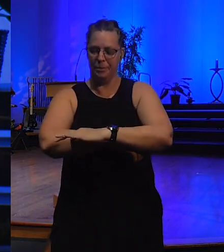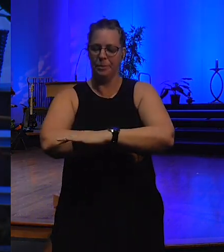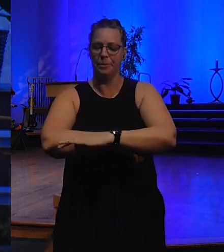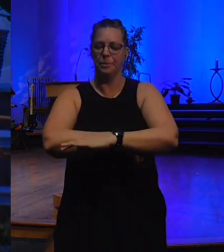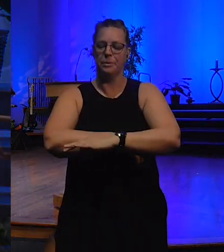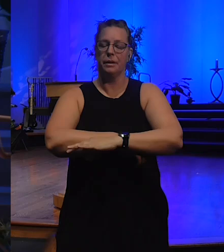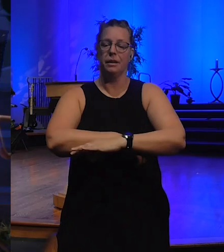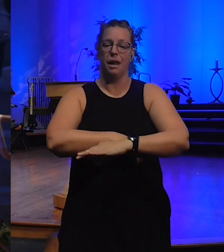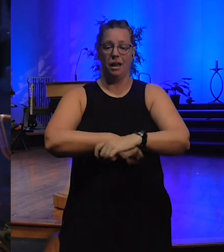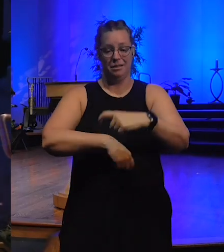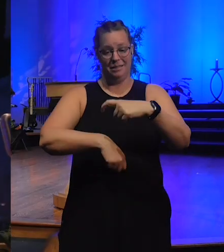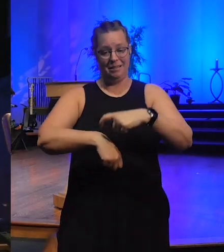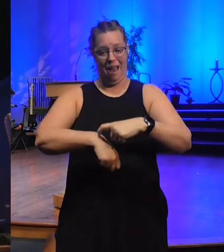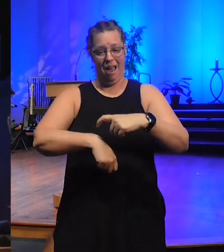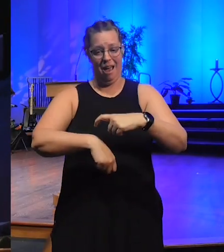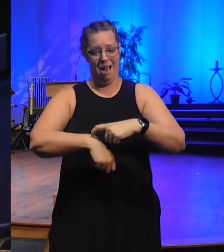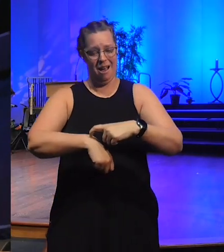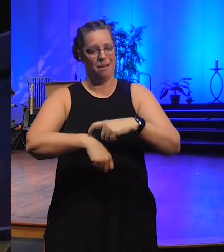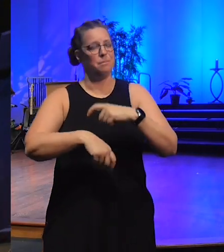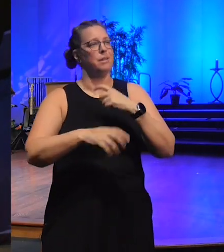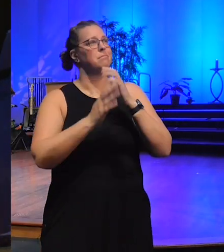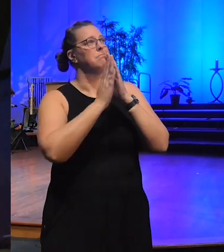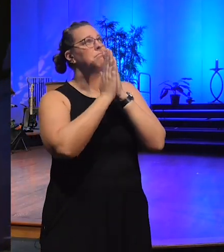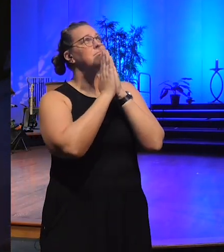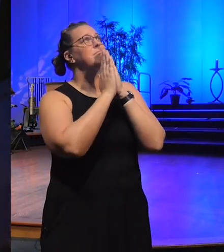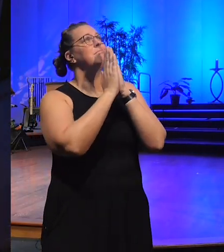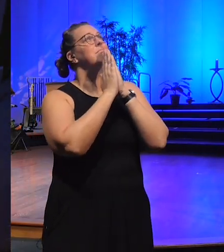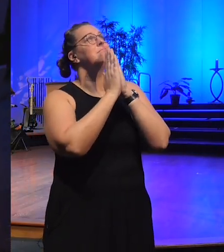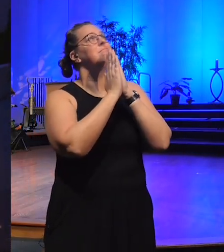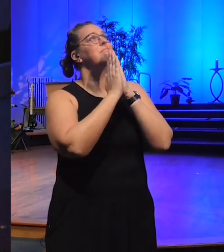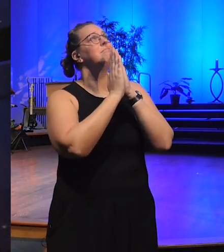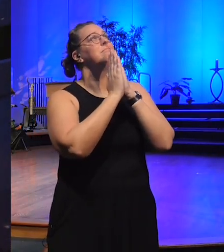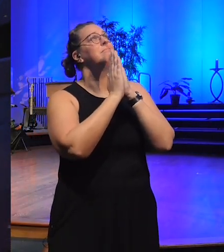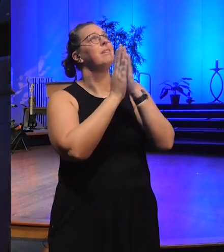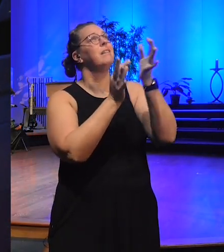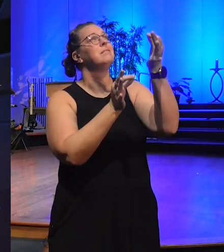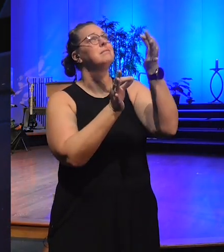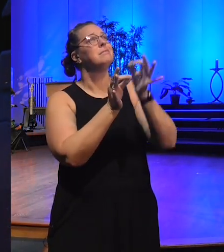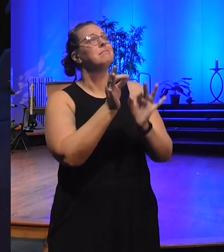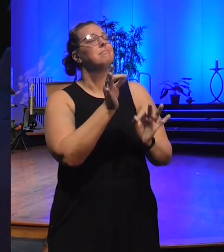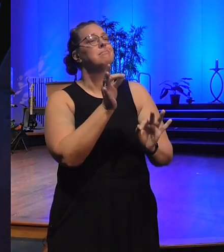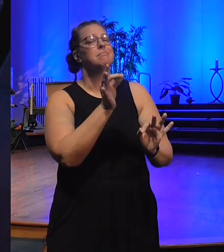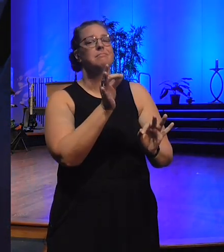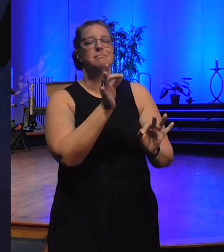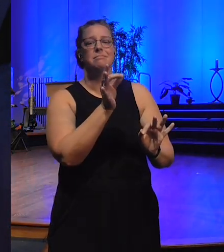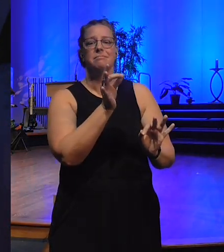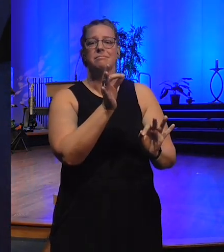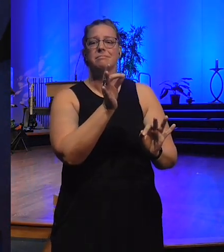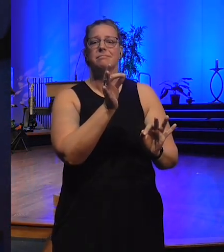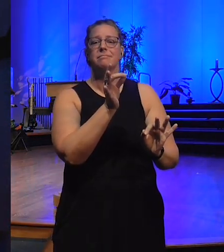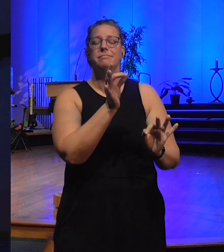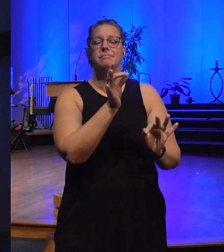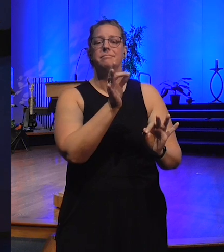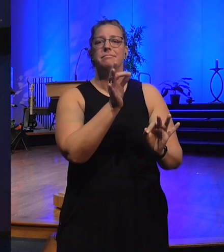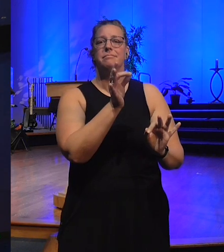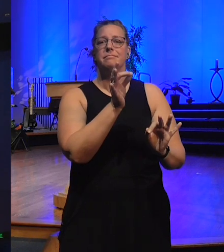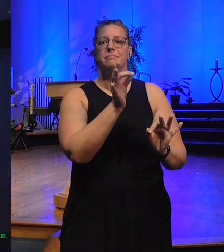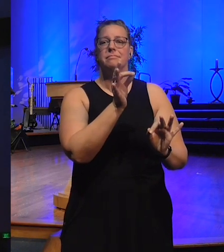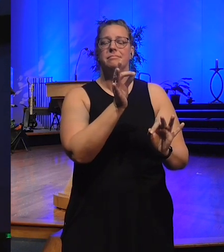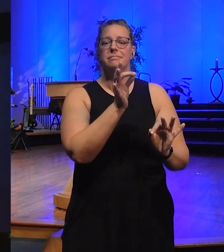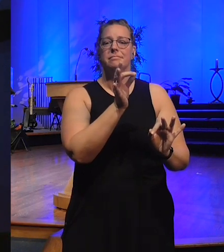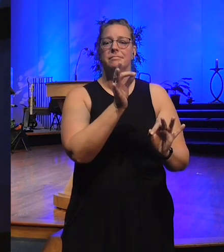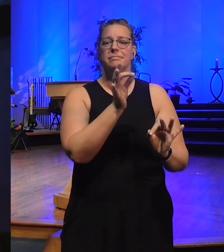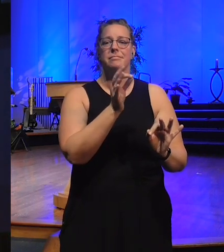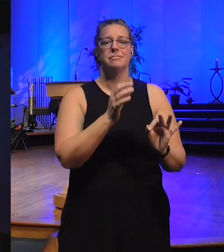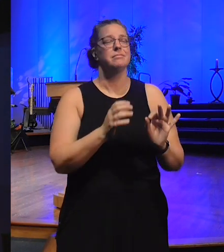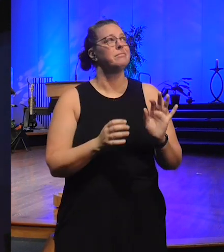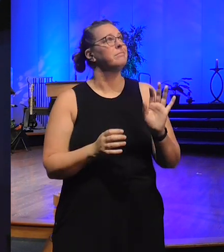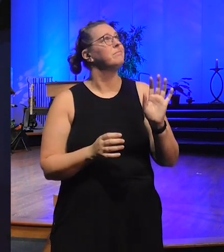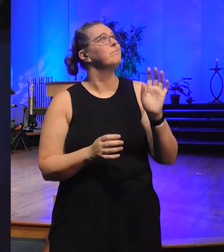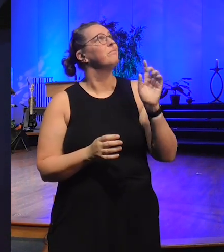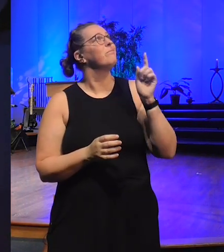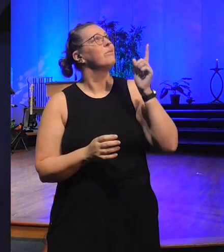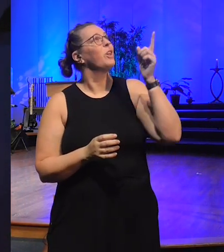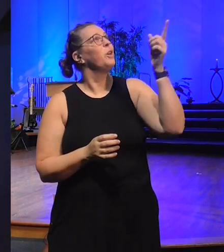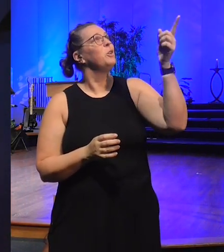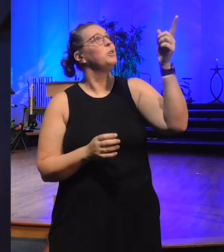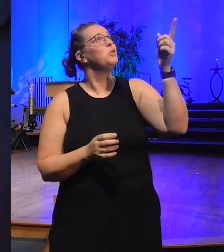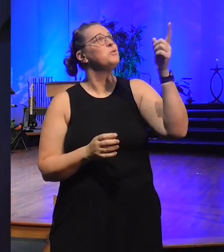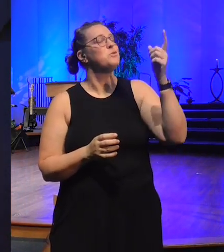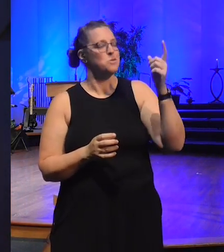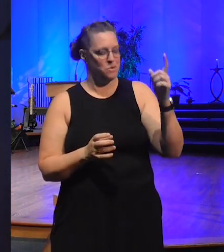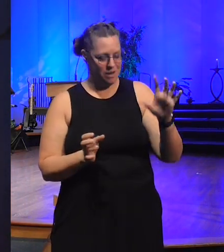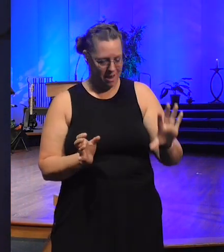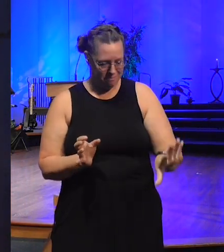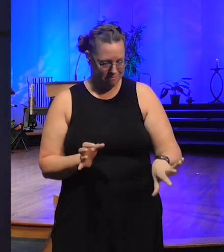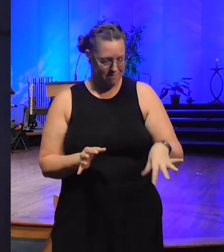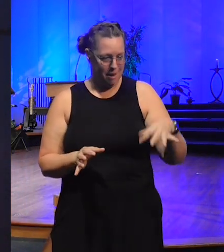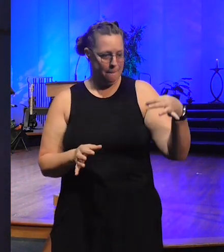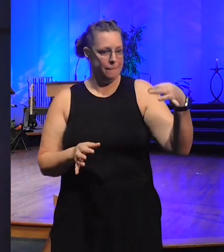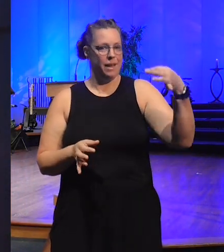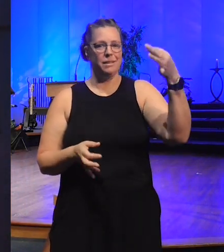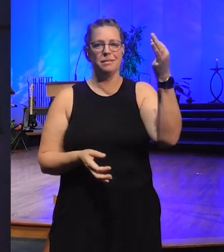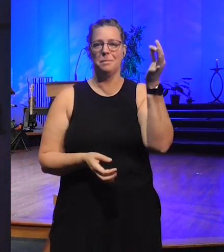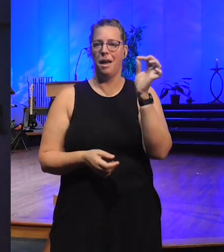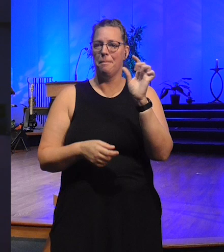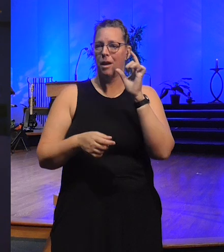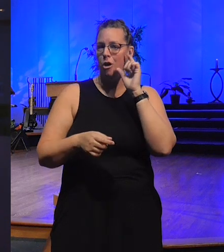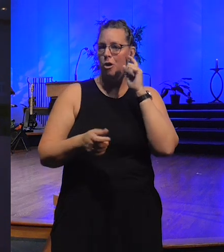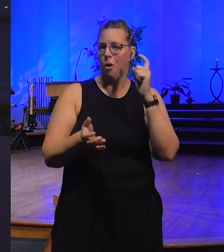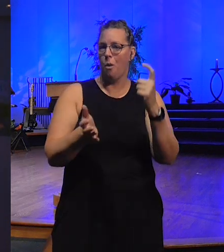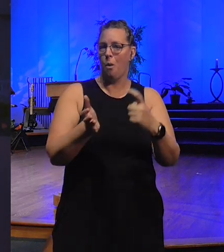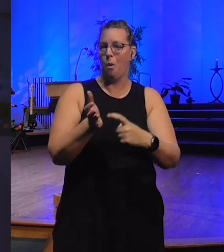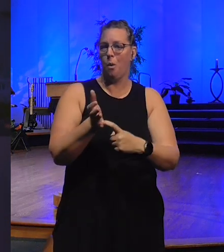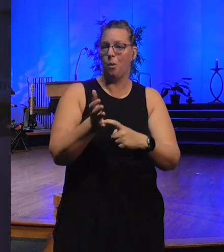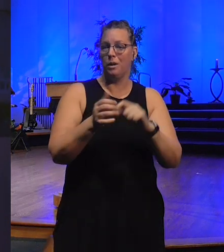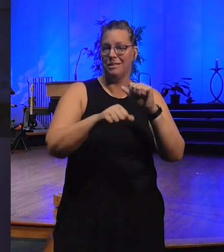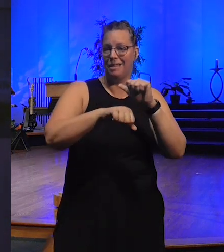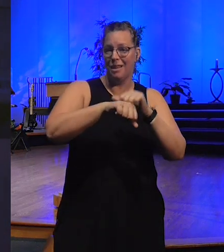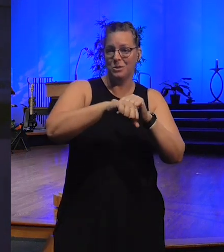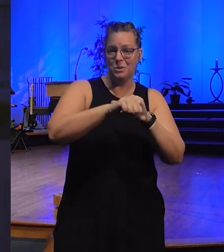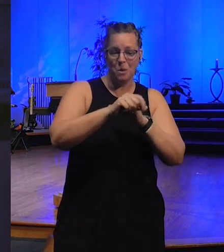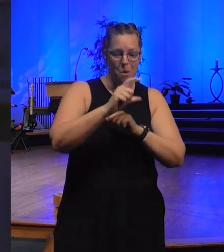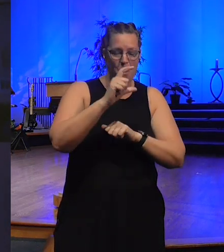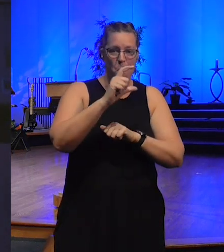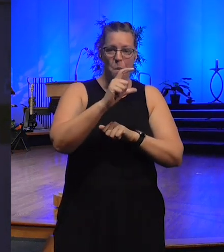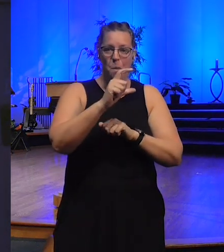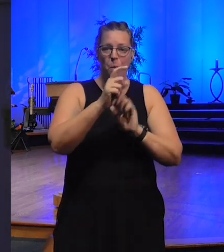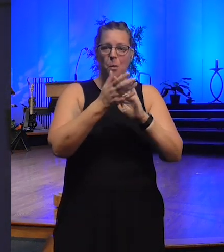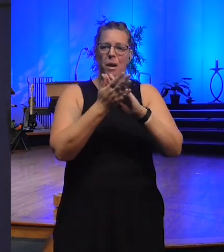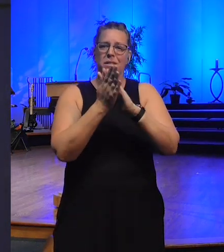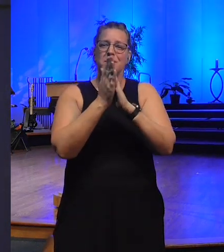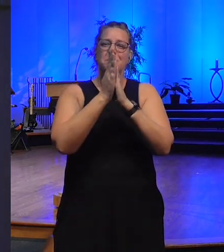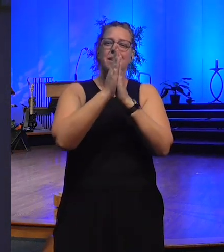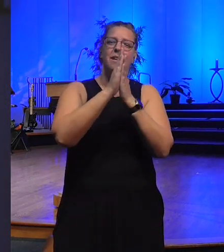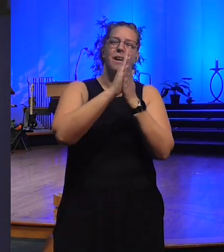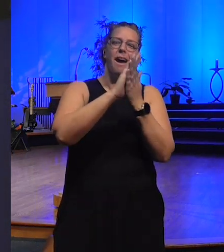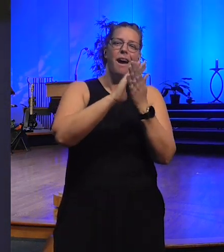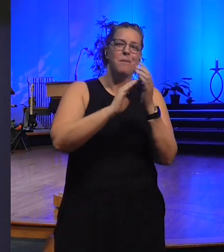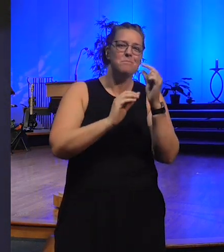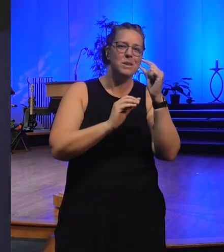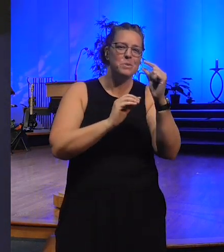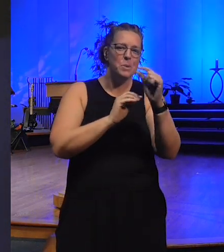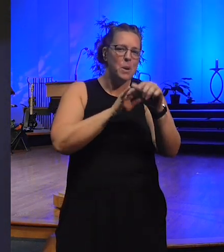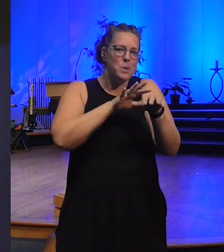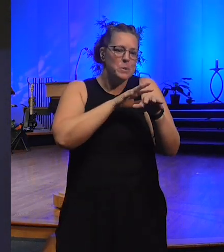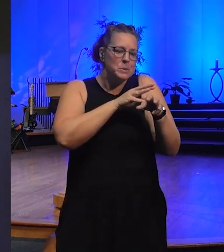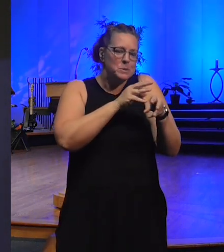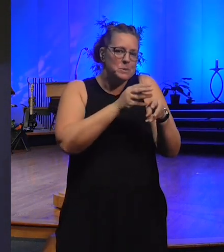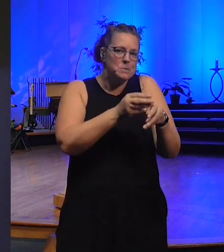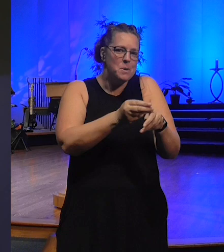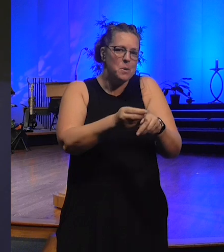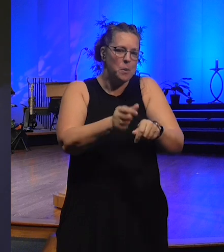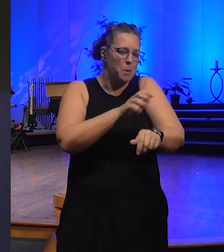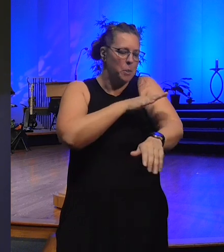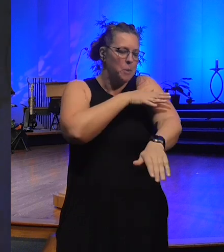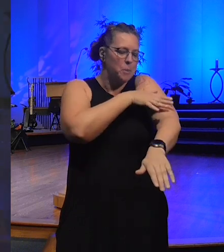my prayer will be just one that you might pick me up and notice that I am just a little